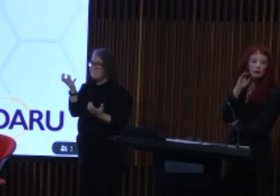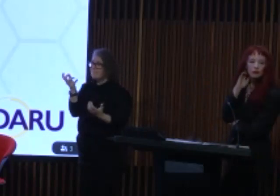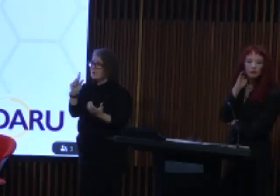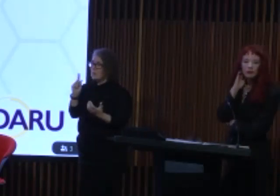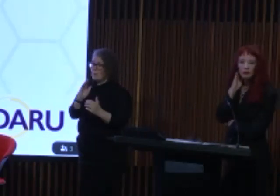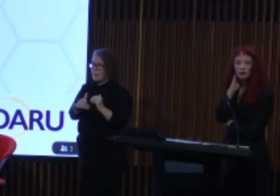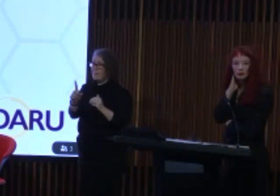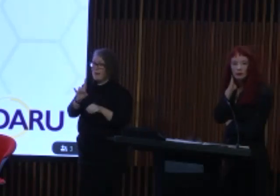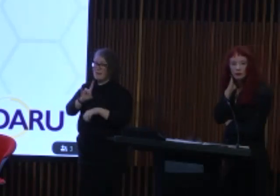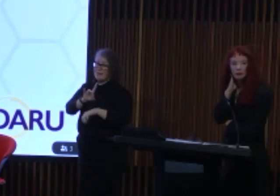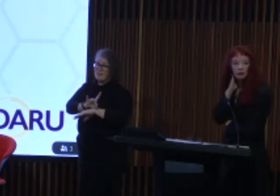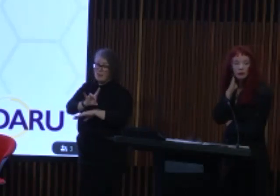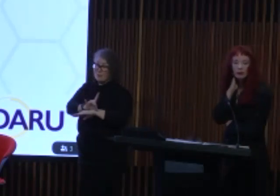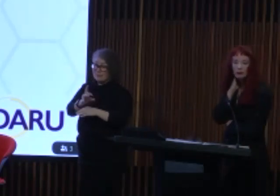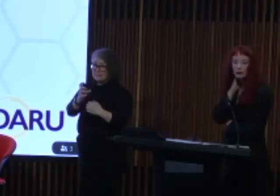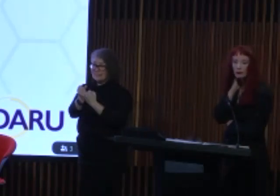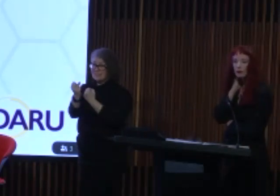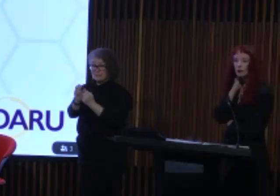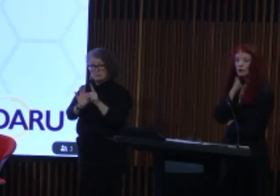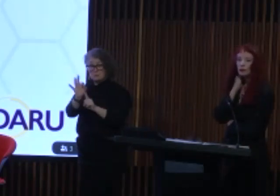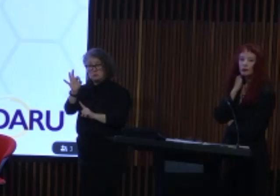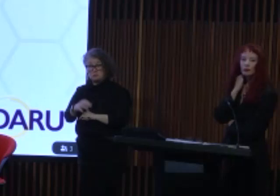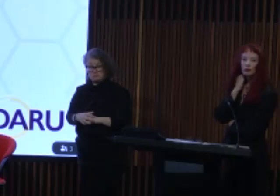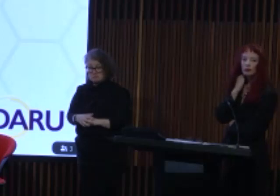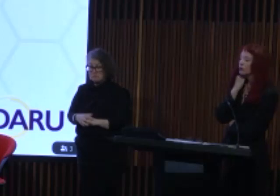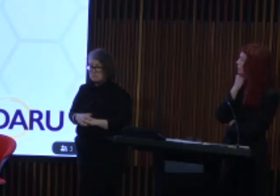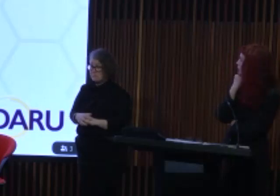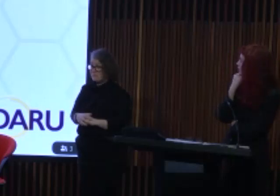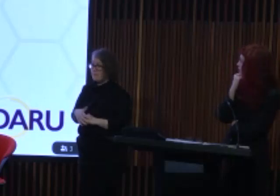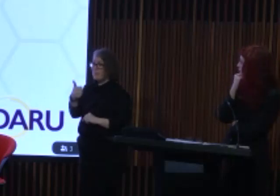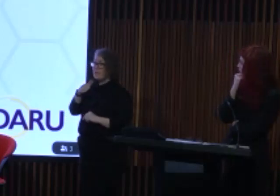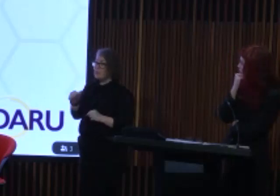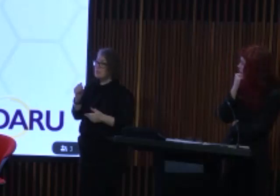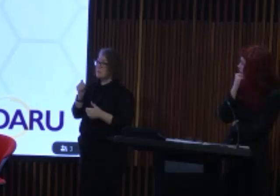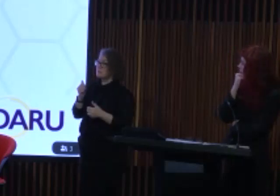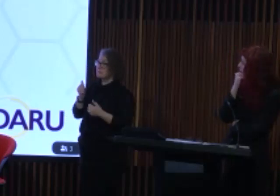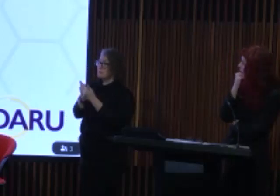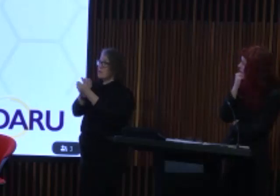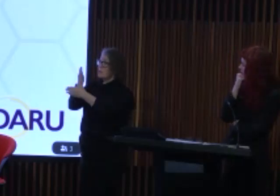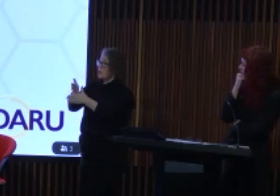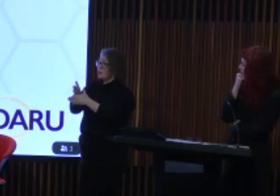But therapy assistance has improved. Use of support workers, having access to support workers